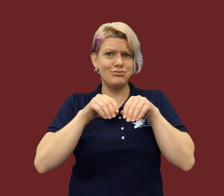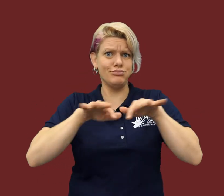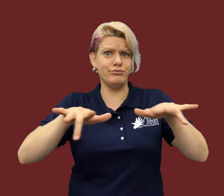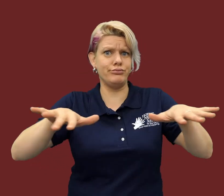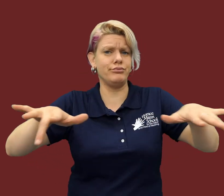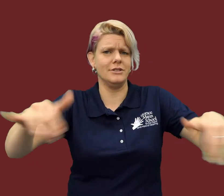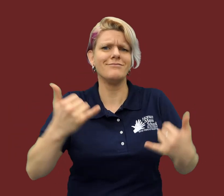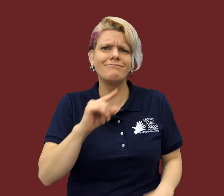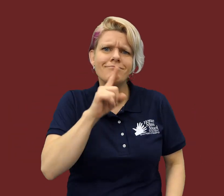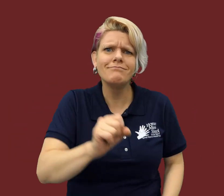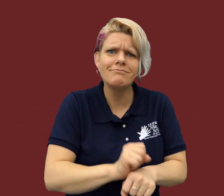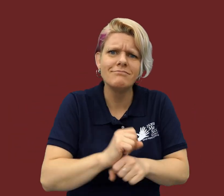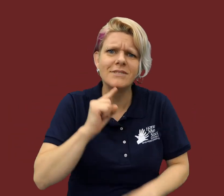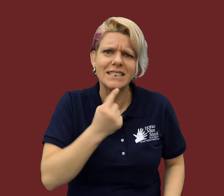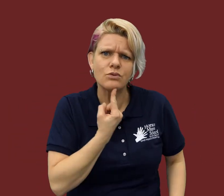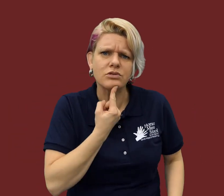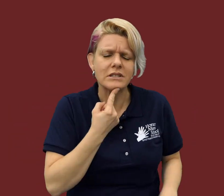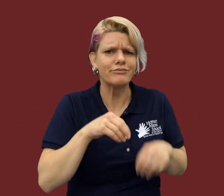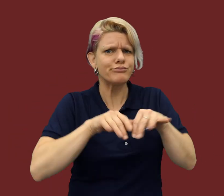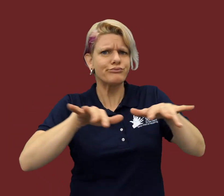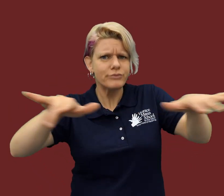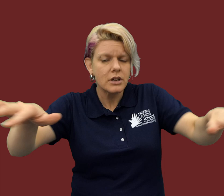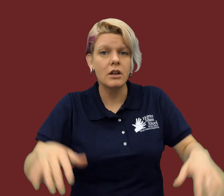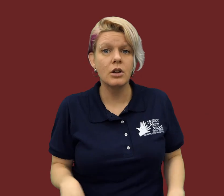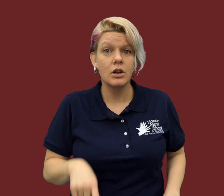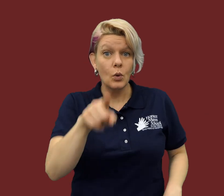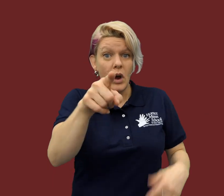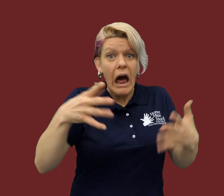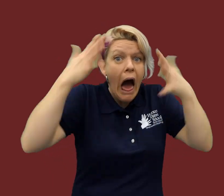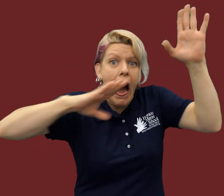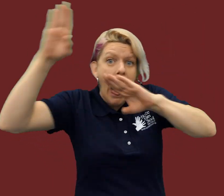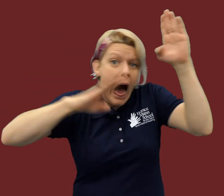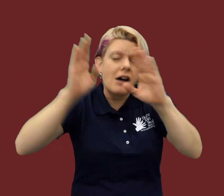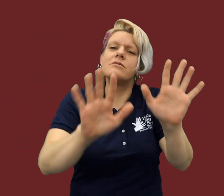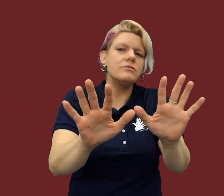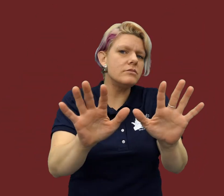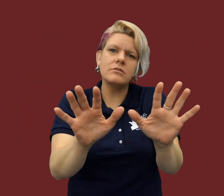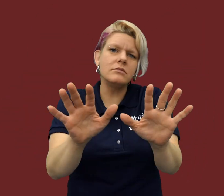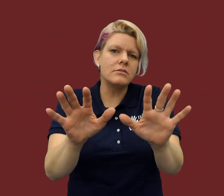has spread rapidly and become more and more serious. Do not panic. We must stay informed